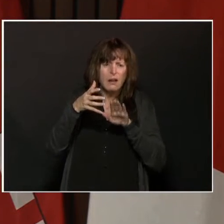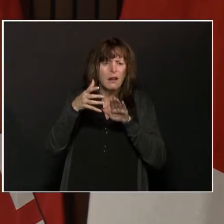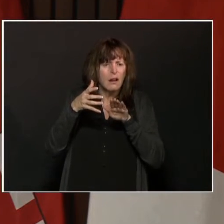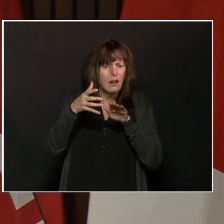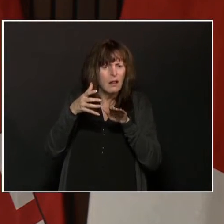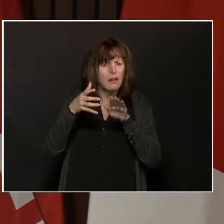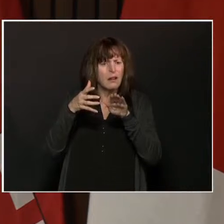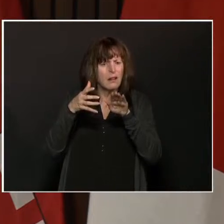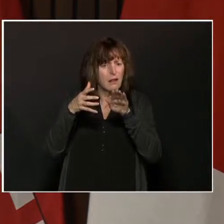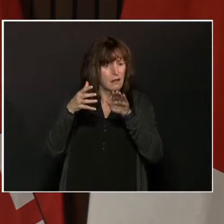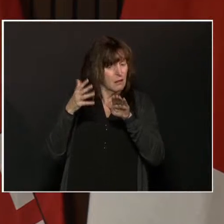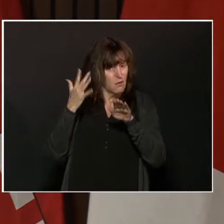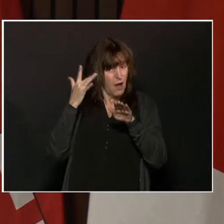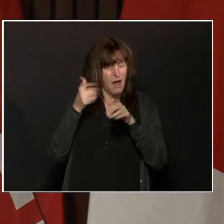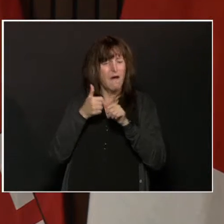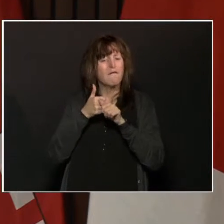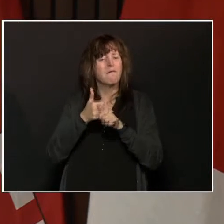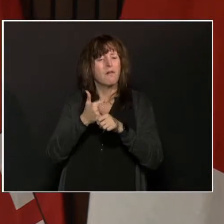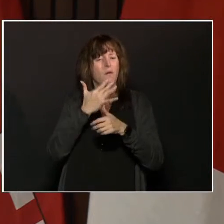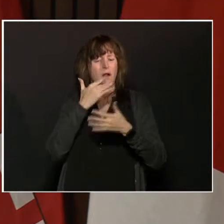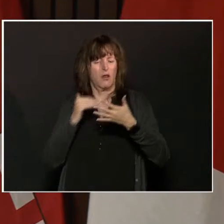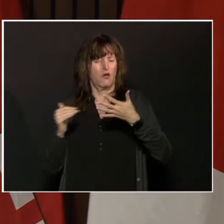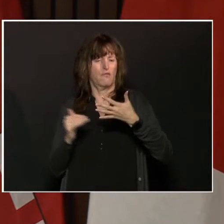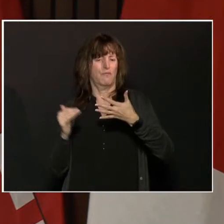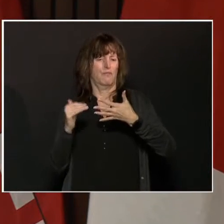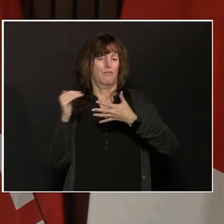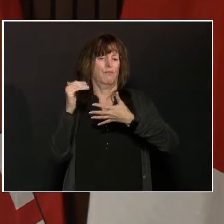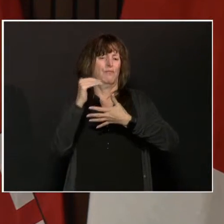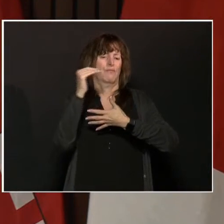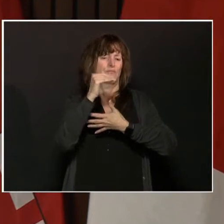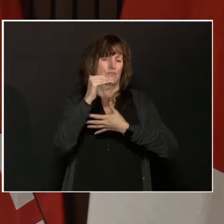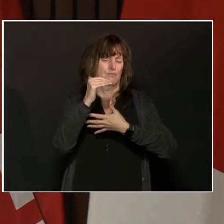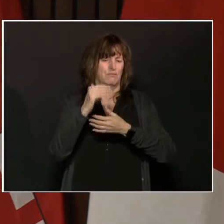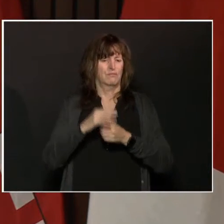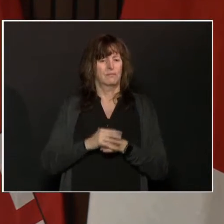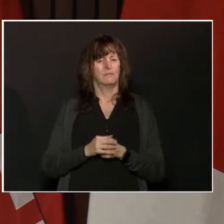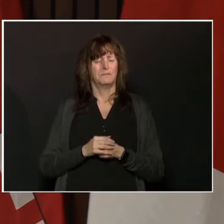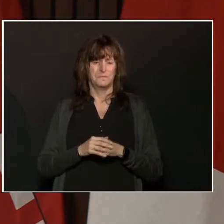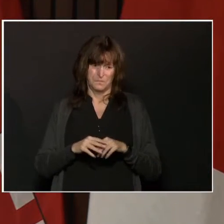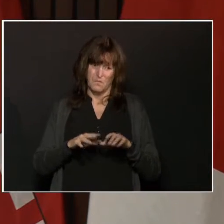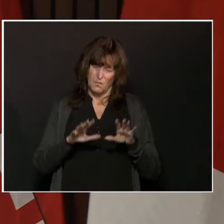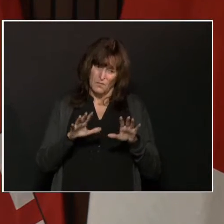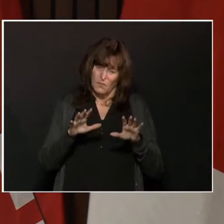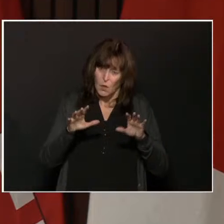ABOUT TWENTY-FIVE AND THIRTY A DAY AT THIS TIME TODAY DAY AT THIS TIME TODAY BUT IT'S TRACKING DAY AT THIS TIME TODAY BUT IT'S TRACKING HIGHER SO